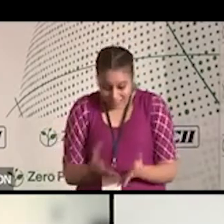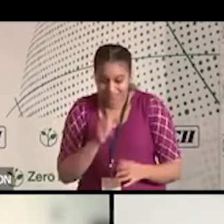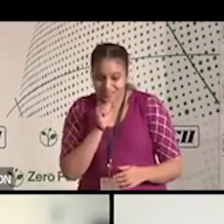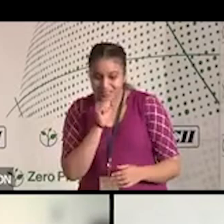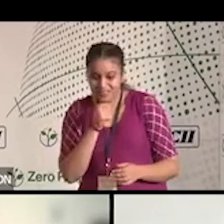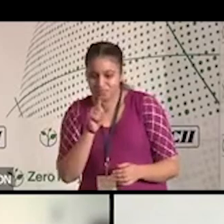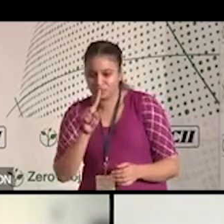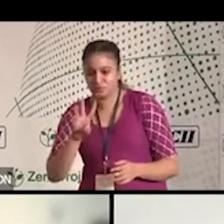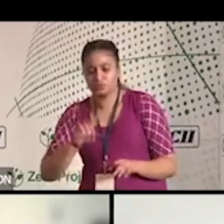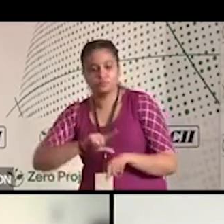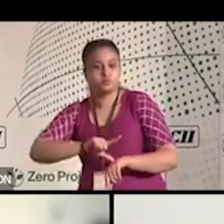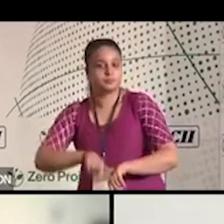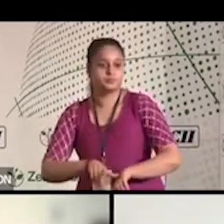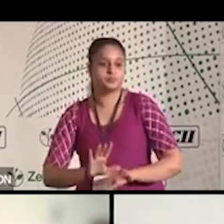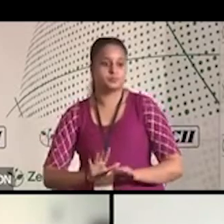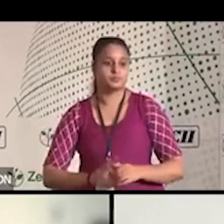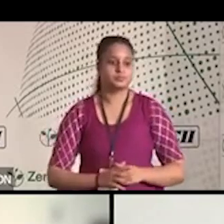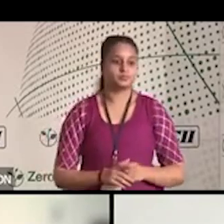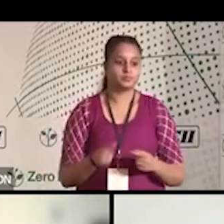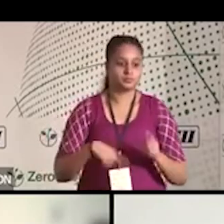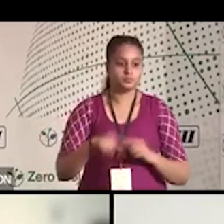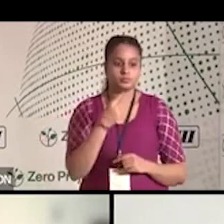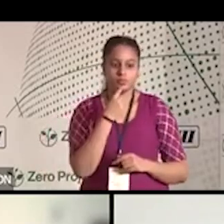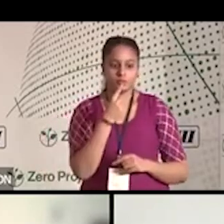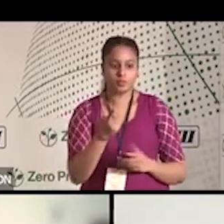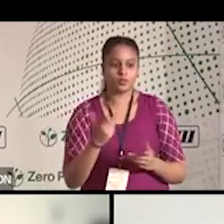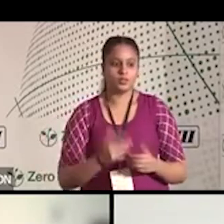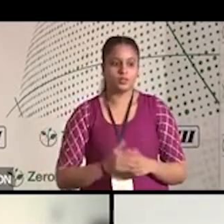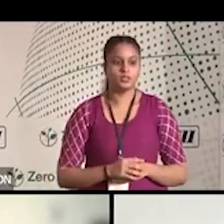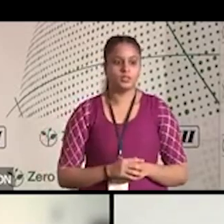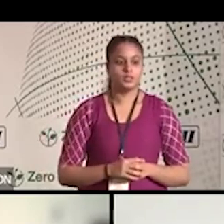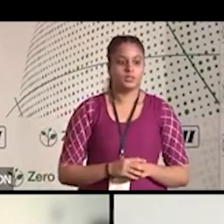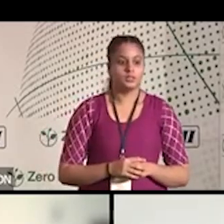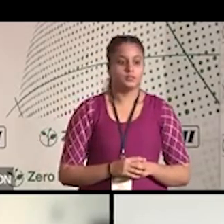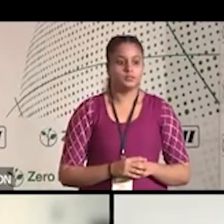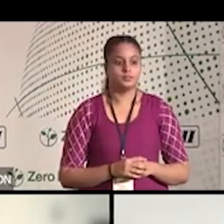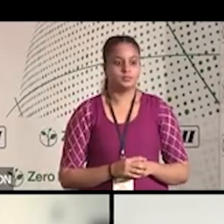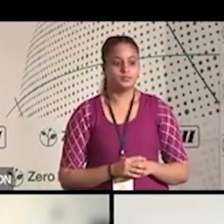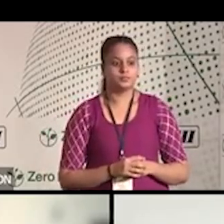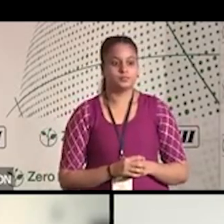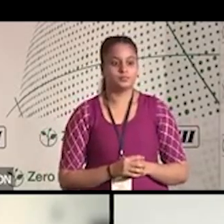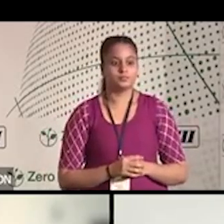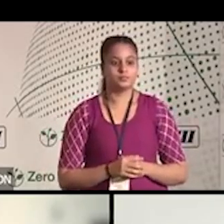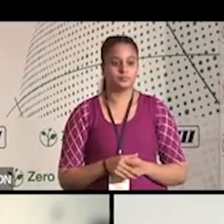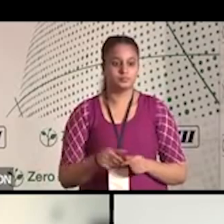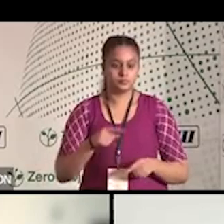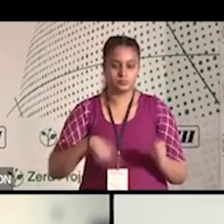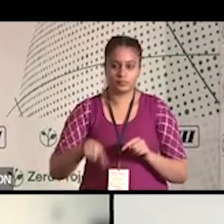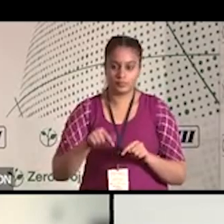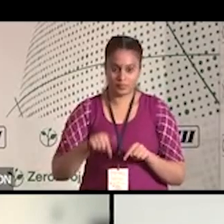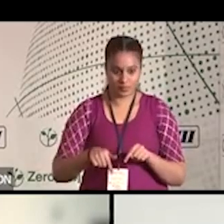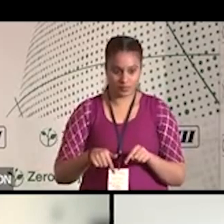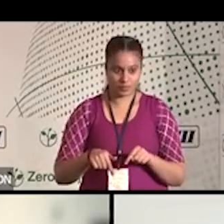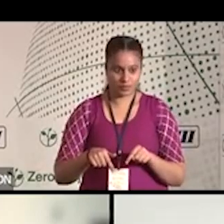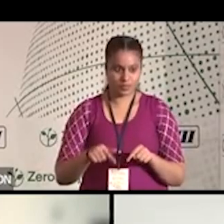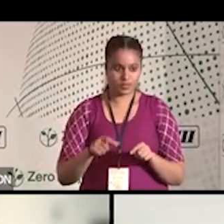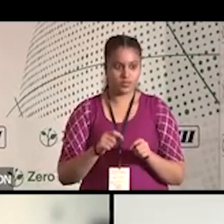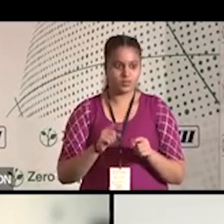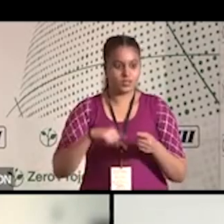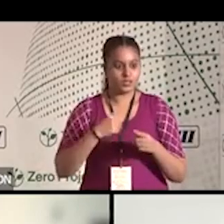And at Perkins, as I had said that, you know, we have been bringing in the expertise and knowledge